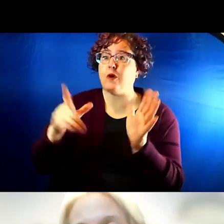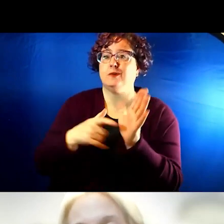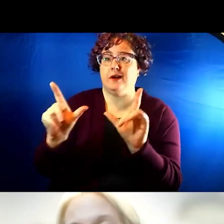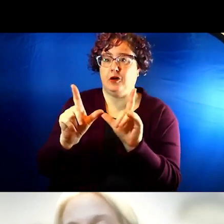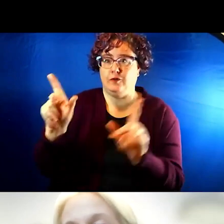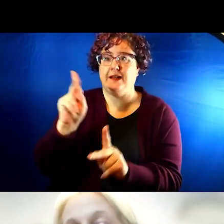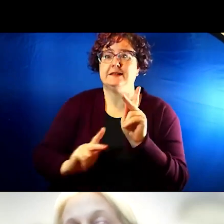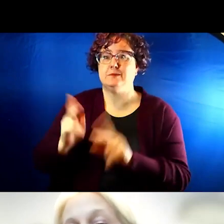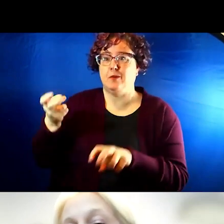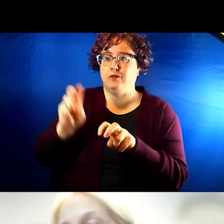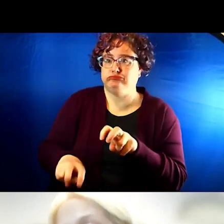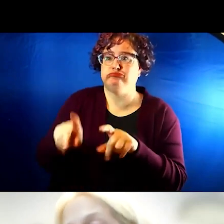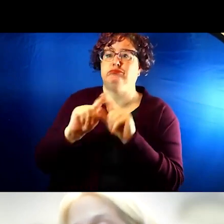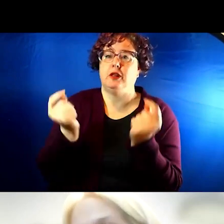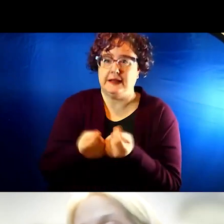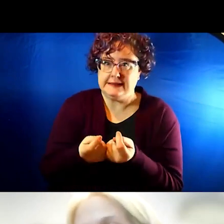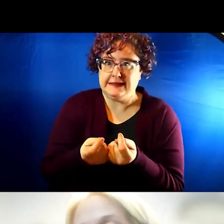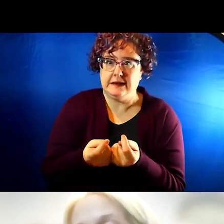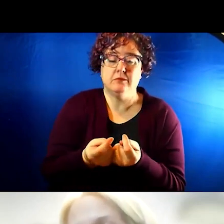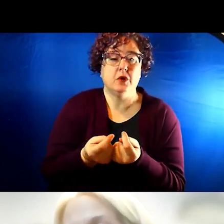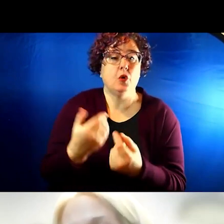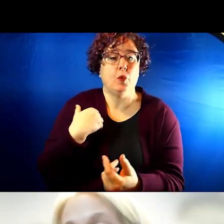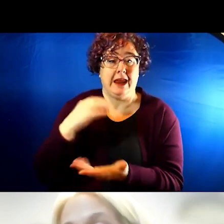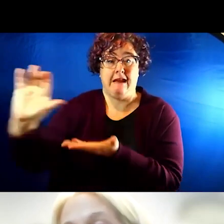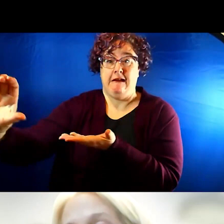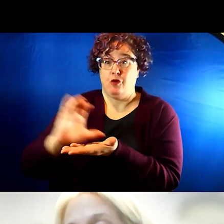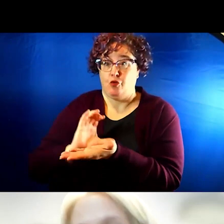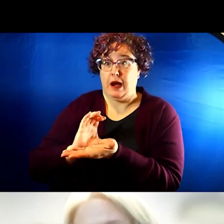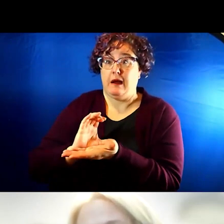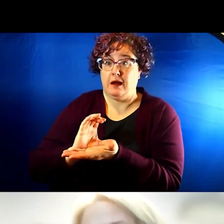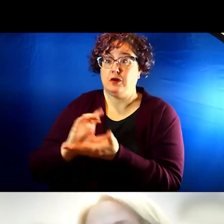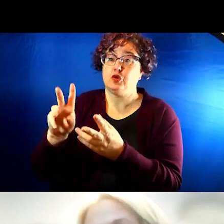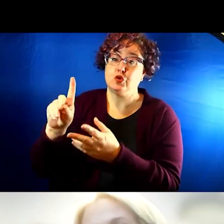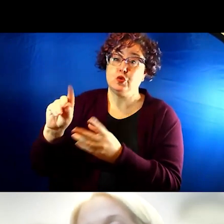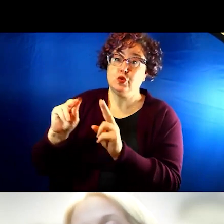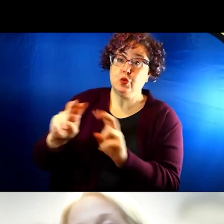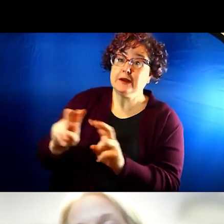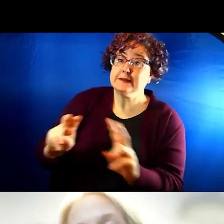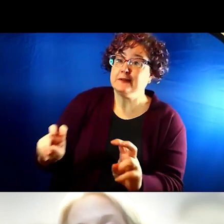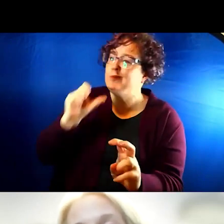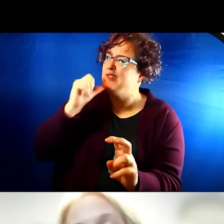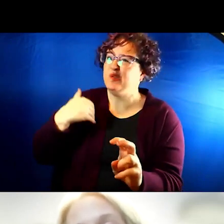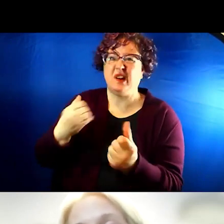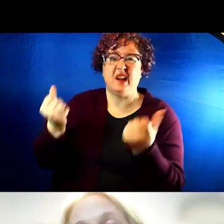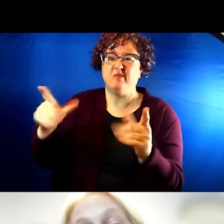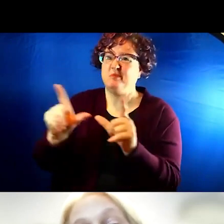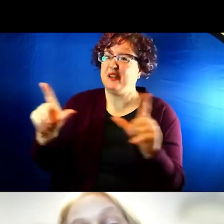THE TEAM -- WE HAD A CMS GRANT AND WE DID NOT HAVE MANY PEOPLE WORKING IN MOBILE CRISIS.